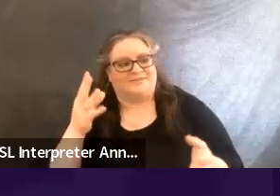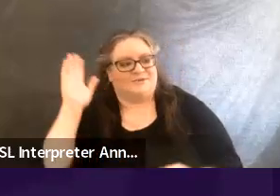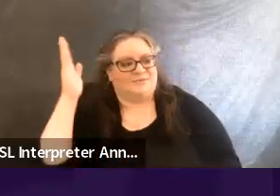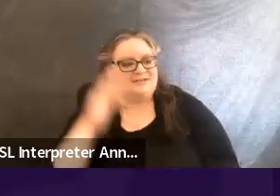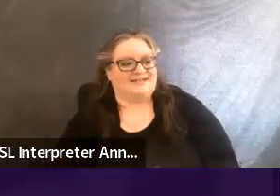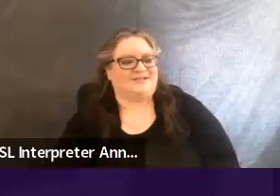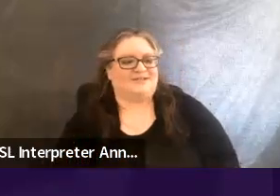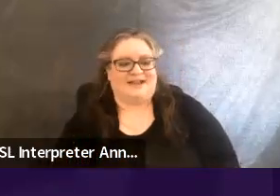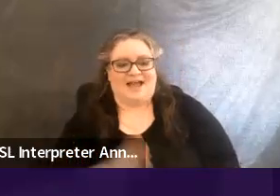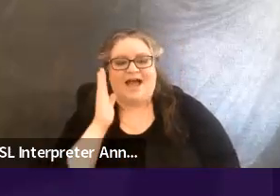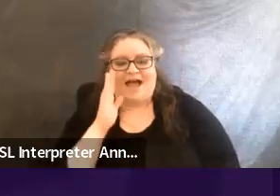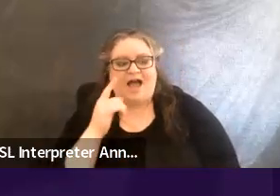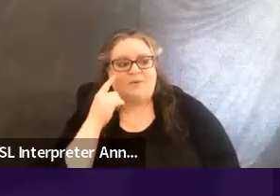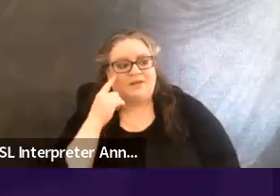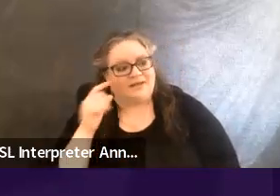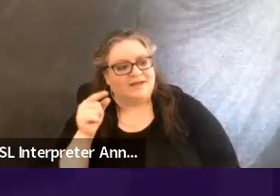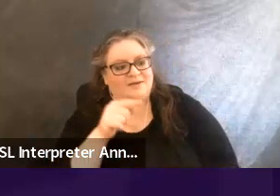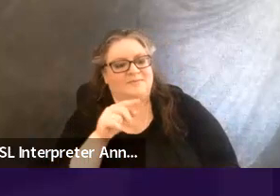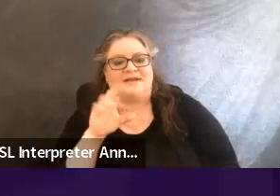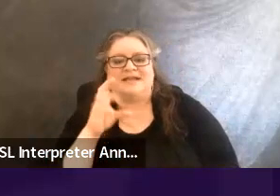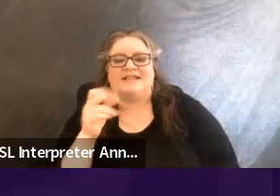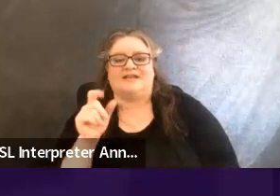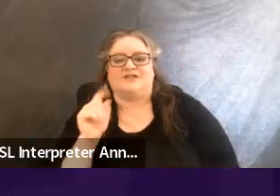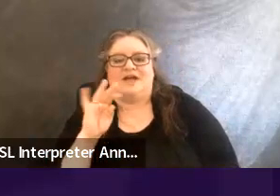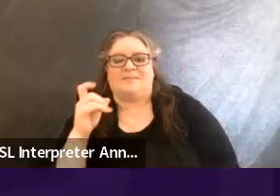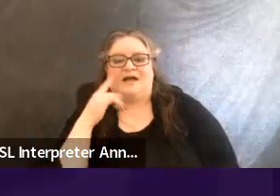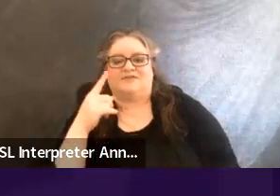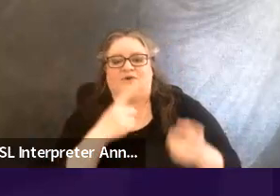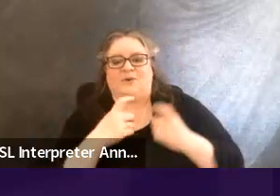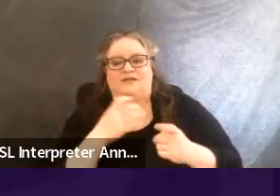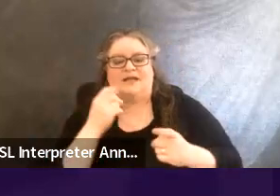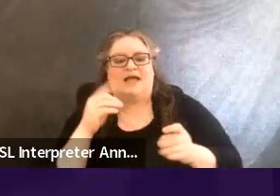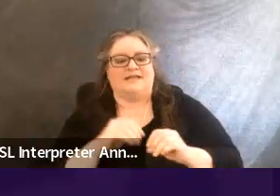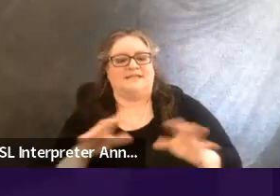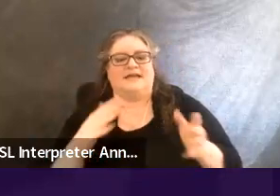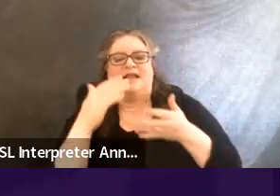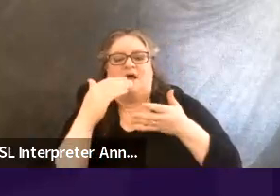I will keep an eye on the chat box for questions and I'll also send out that list of resources